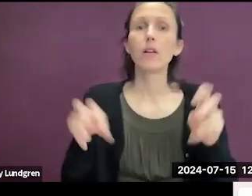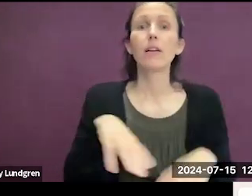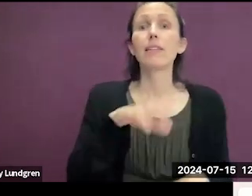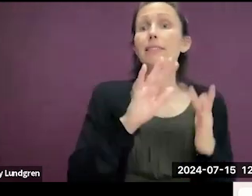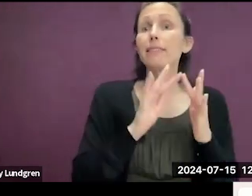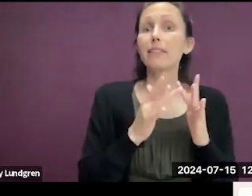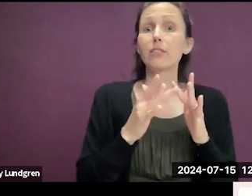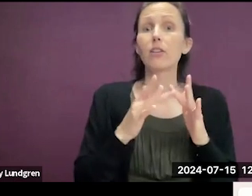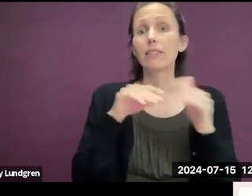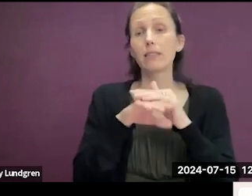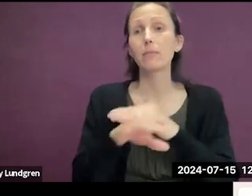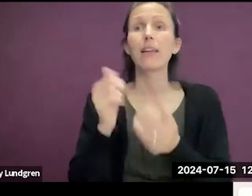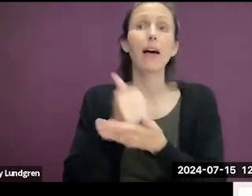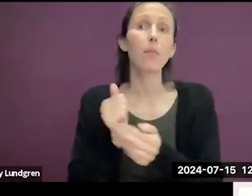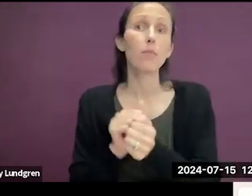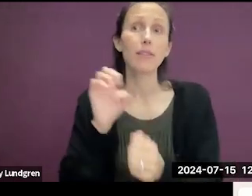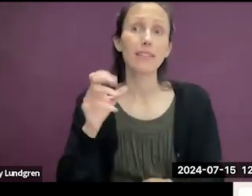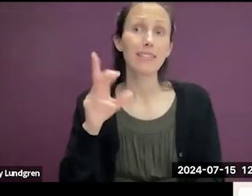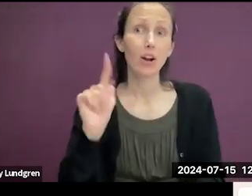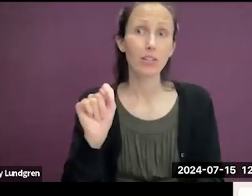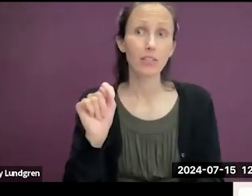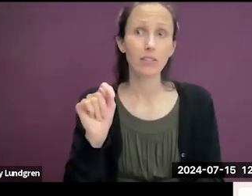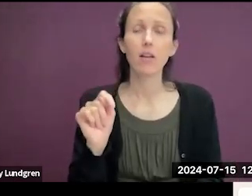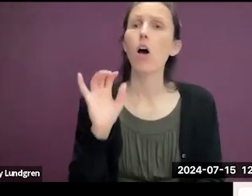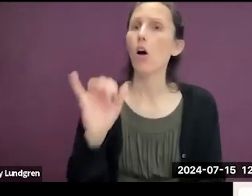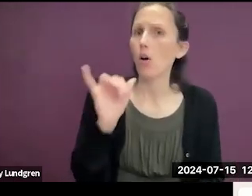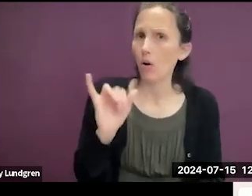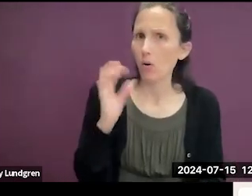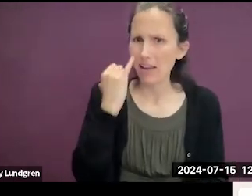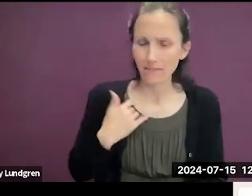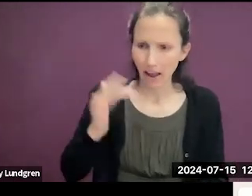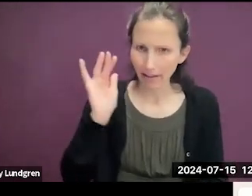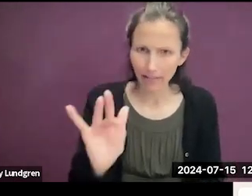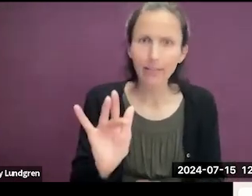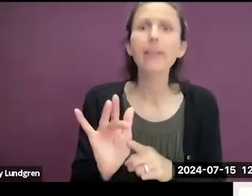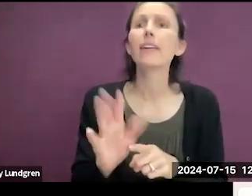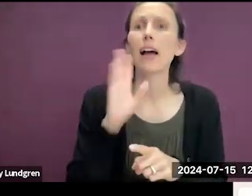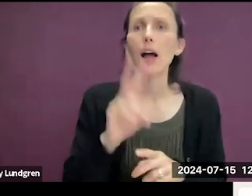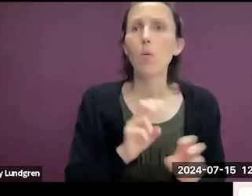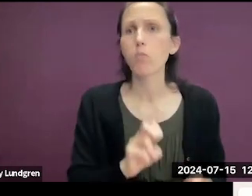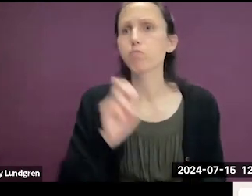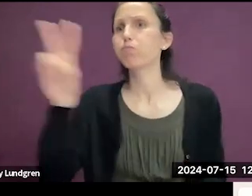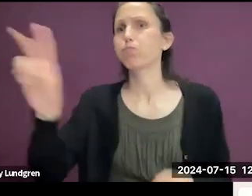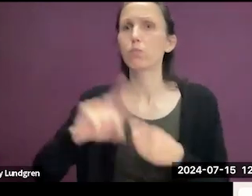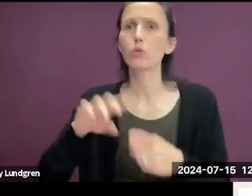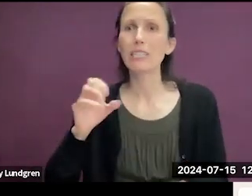with ECRT." It cleanly and plainly describes where we're gonna go when we click on that link.